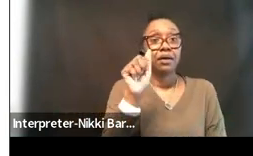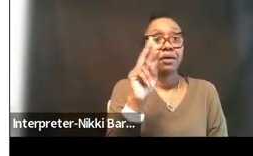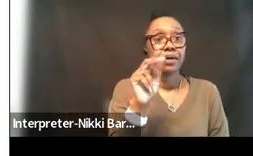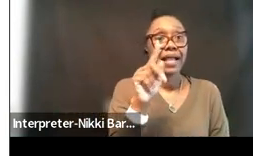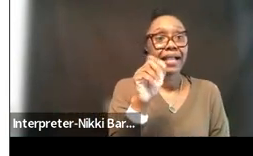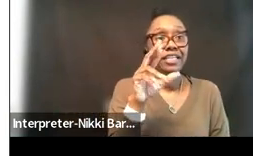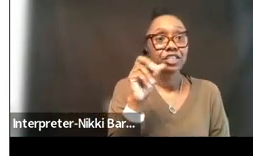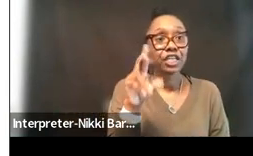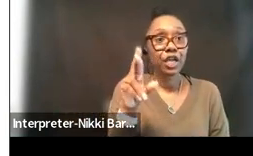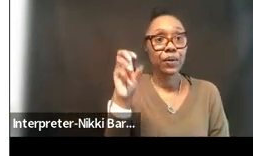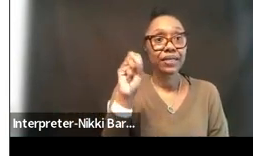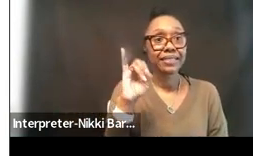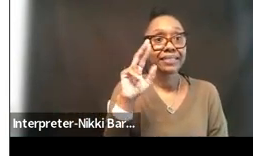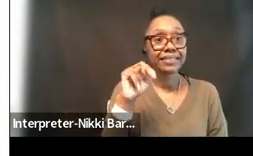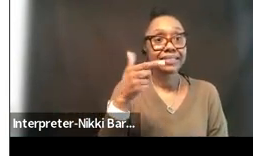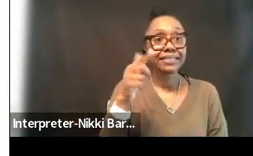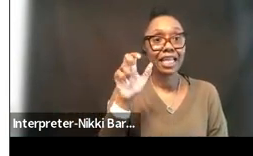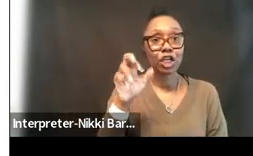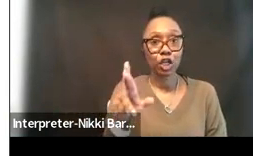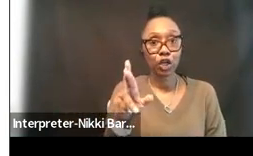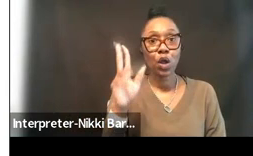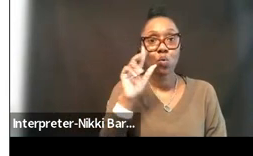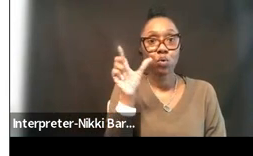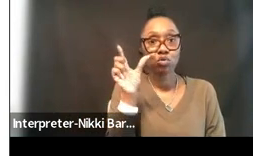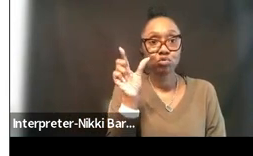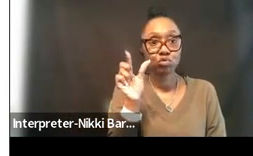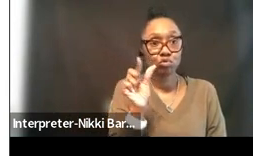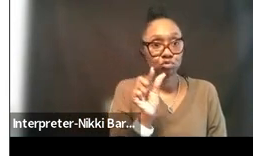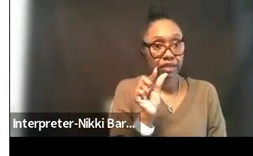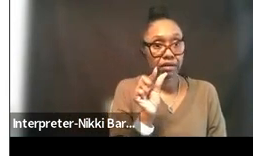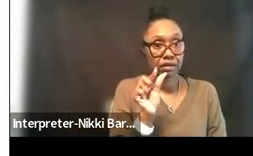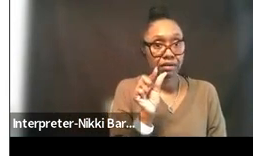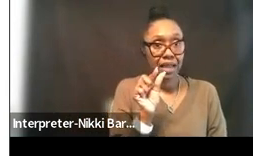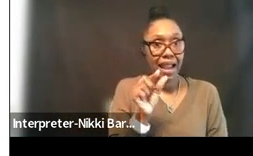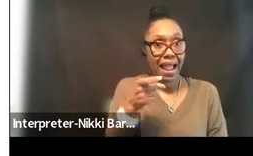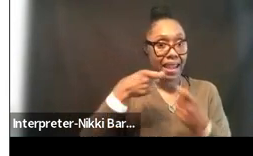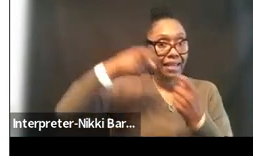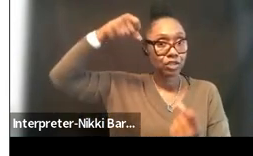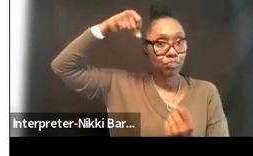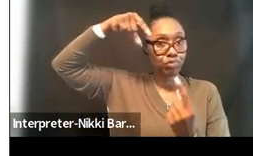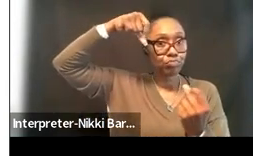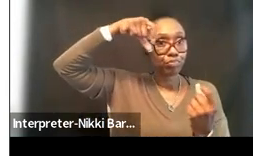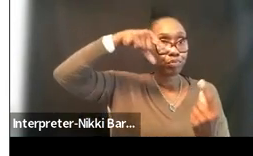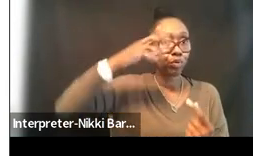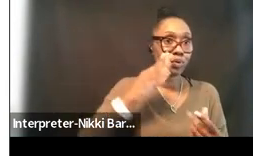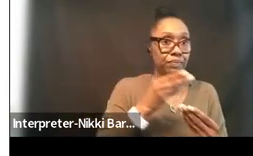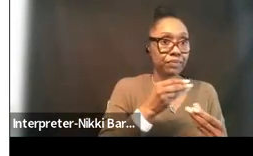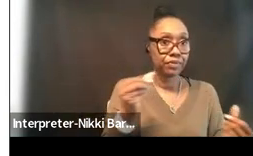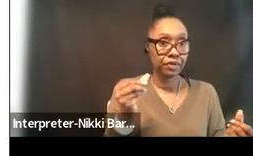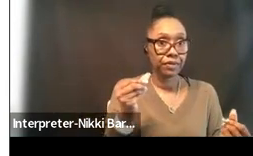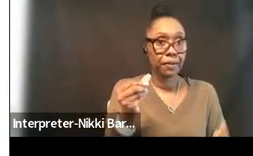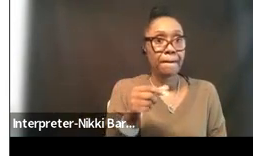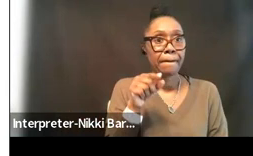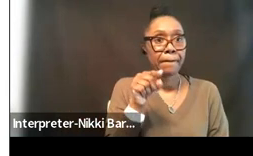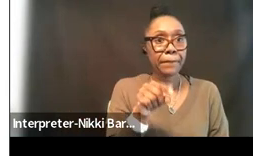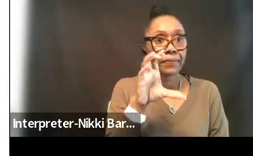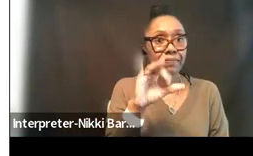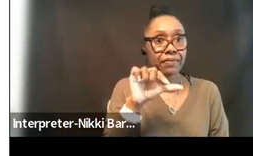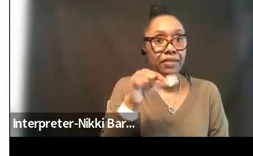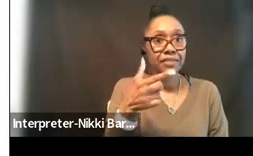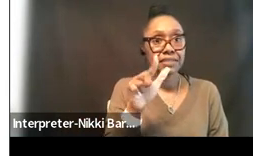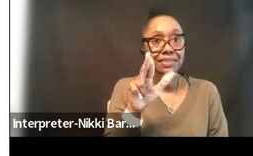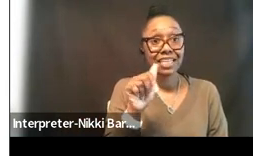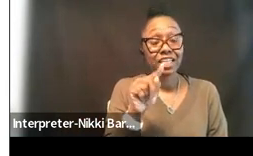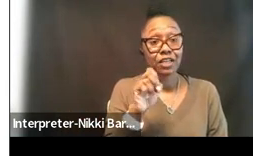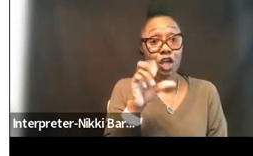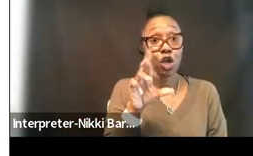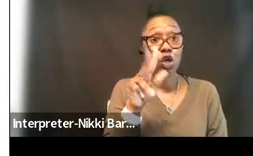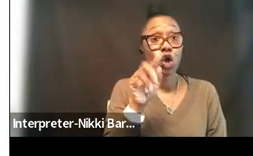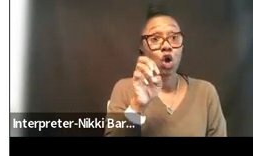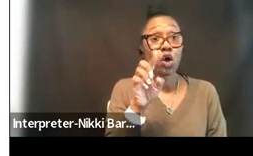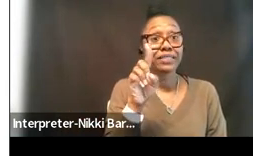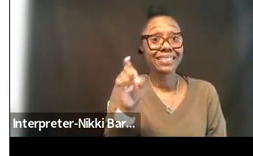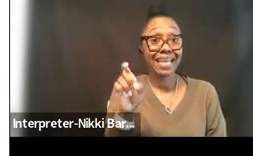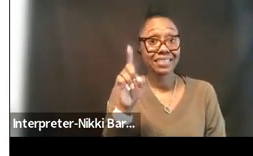Is going to shrink and electrical activity will diminish. The interior cingulate cortex of your brain is a part of your brain that filters your reality.